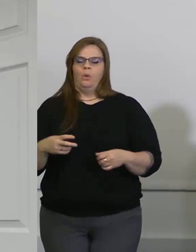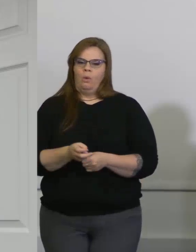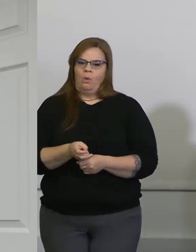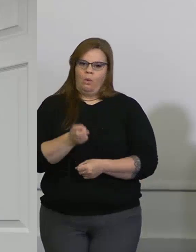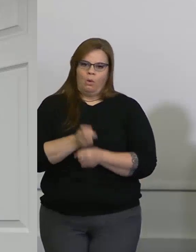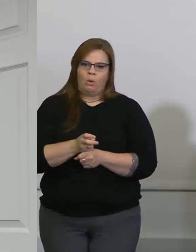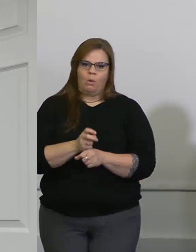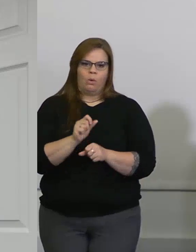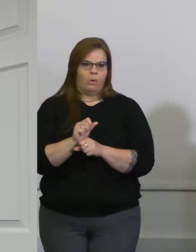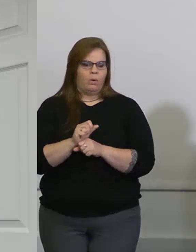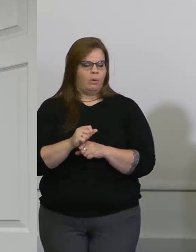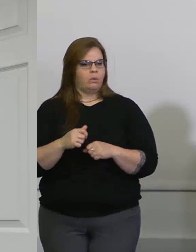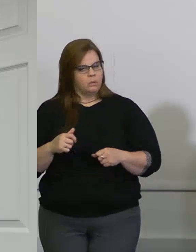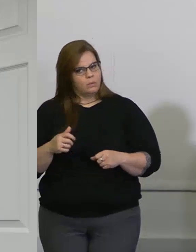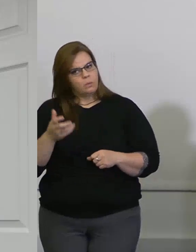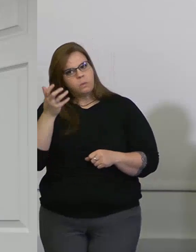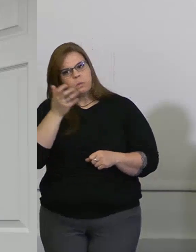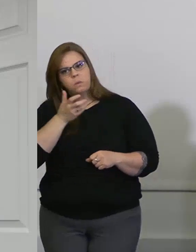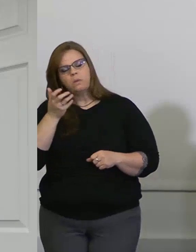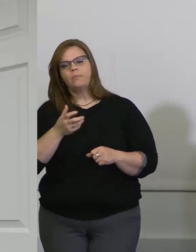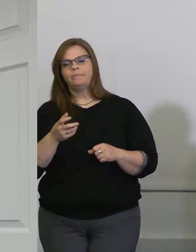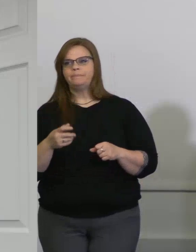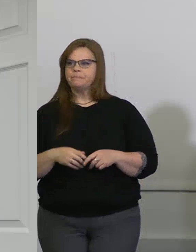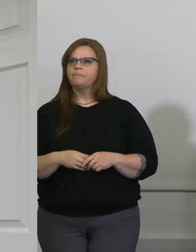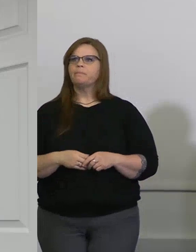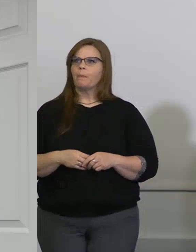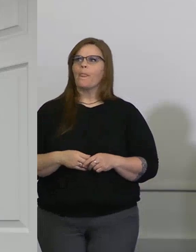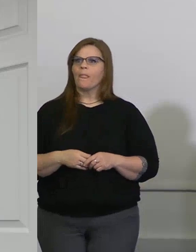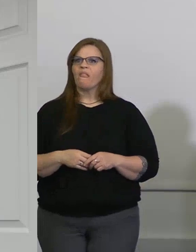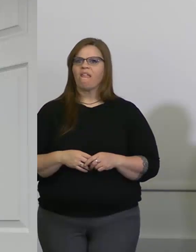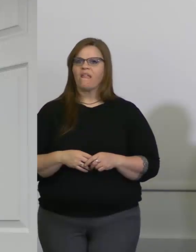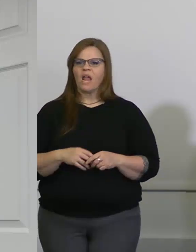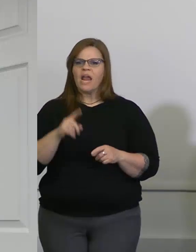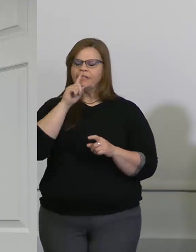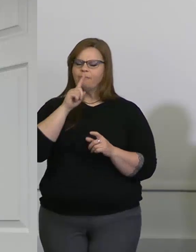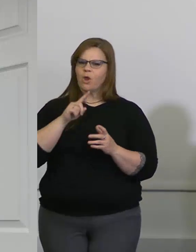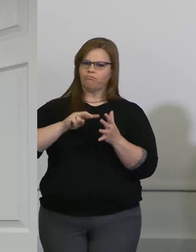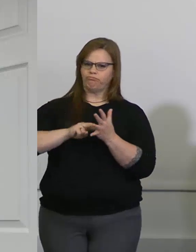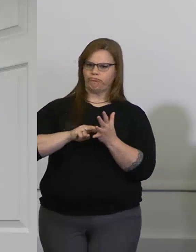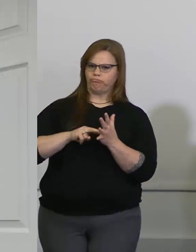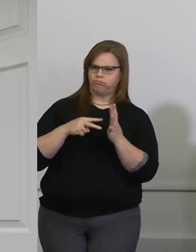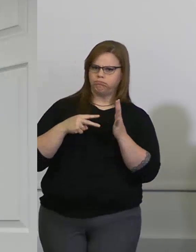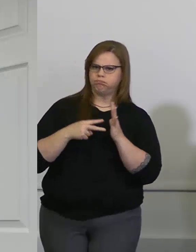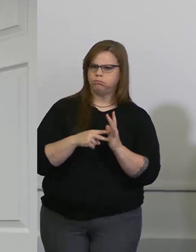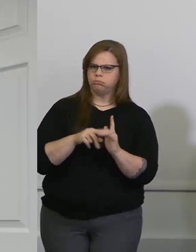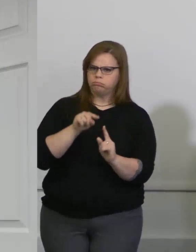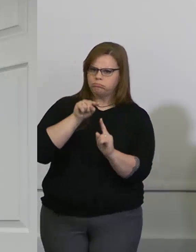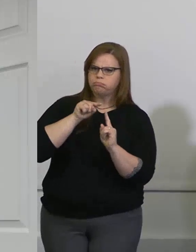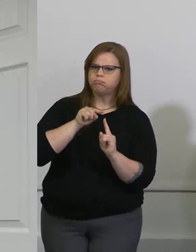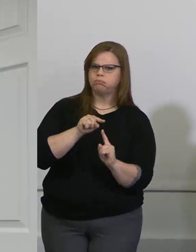It's incredibly, it's incredibly purposeful, but it's a lot of work.